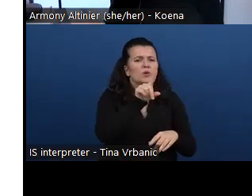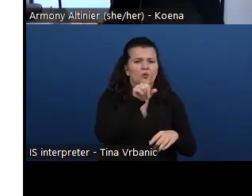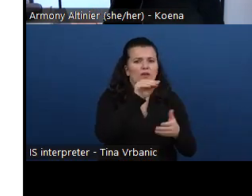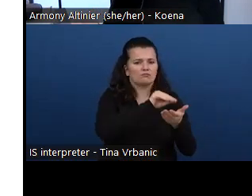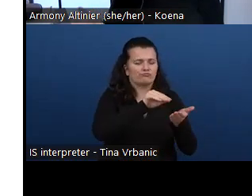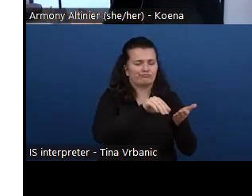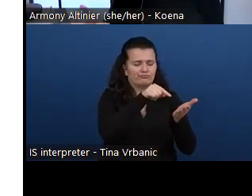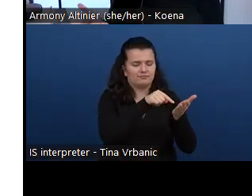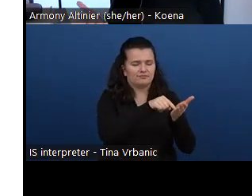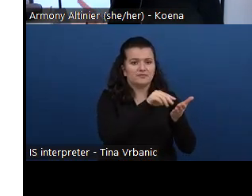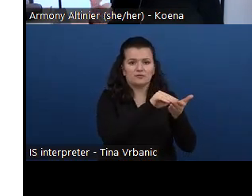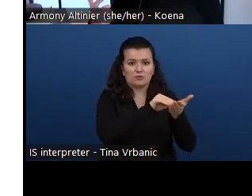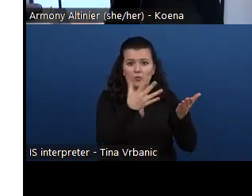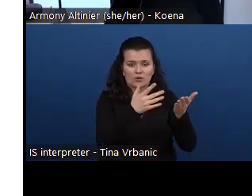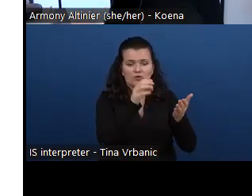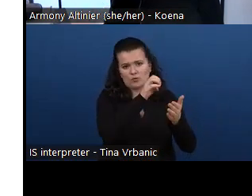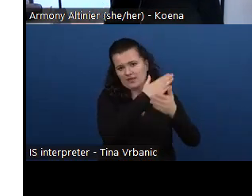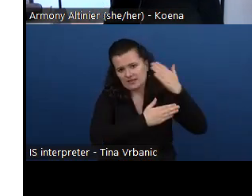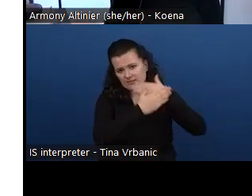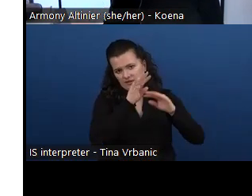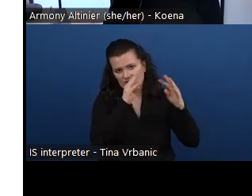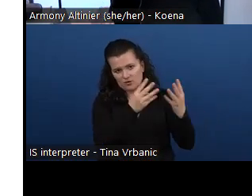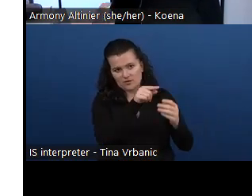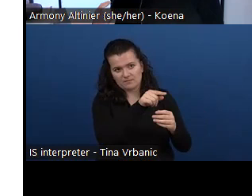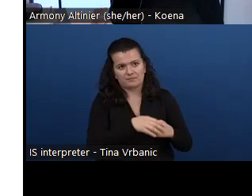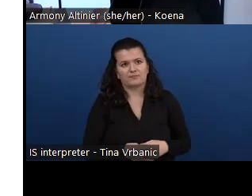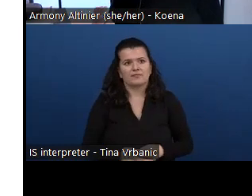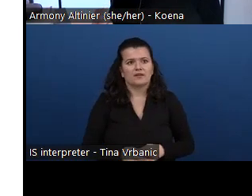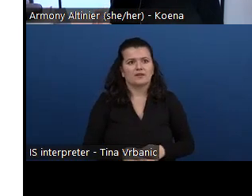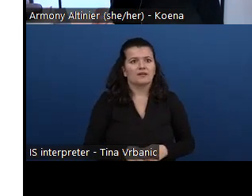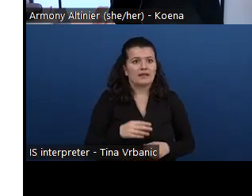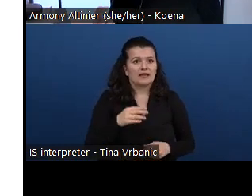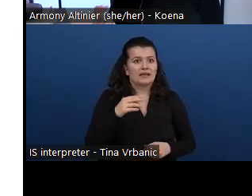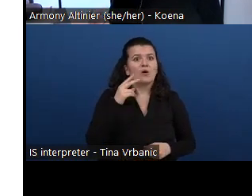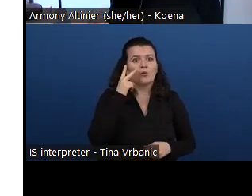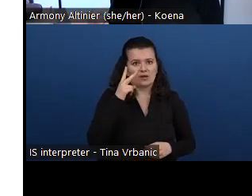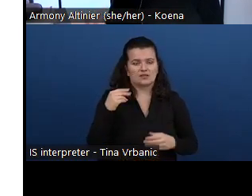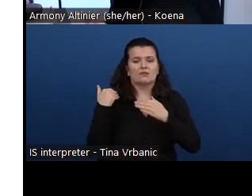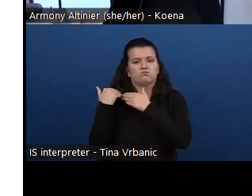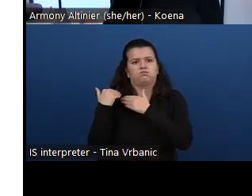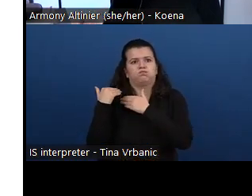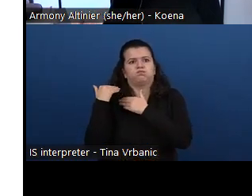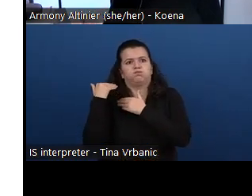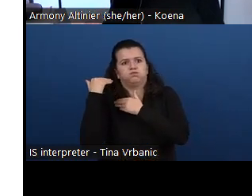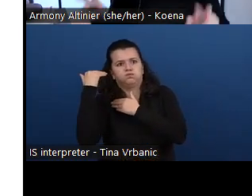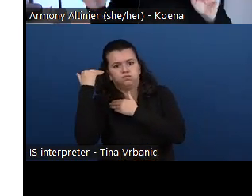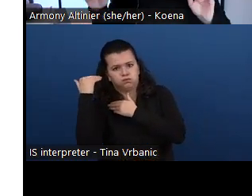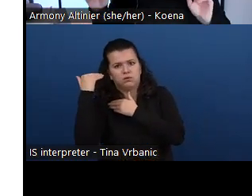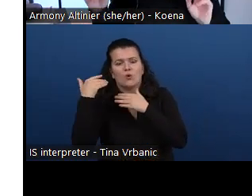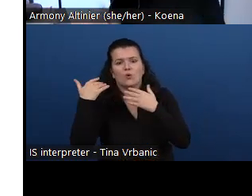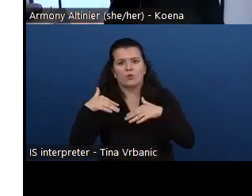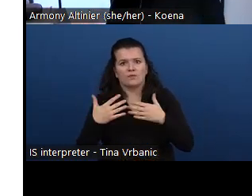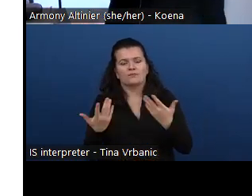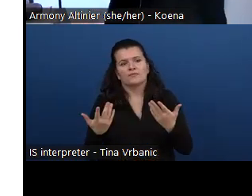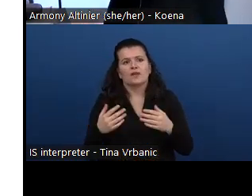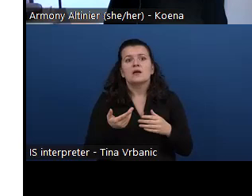They wrote, As we had anticipated, the disproportionate burden clause is being used by some, by France,